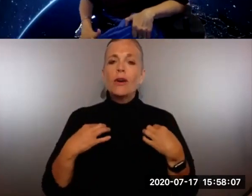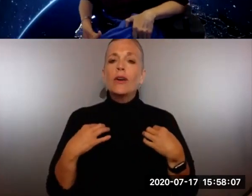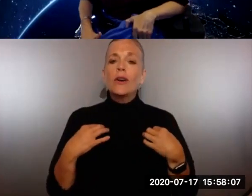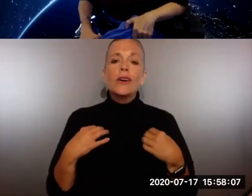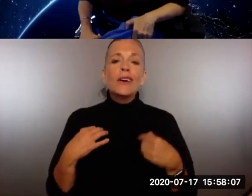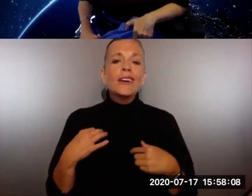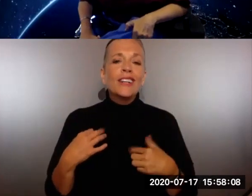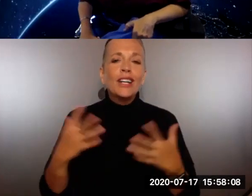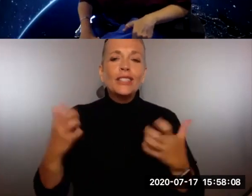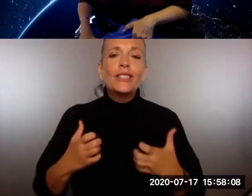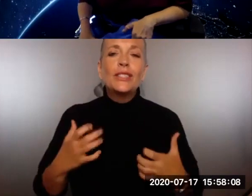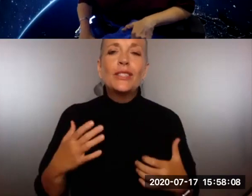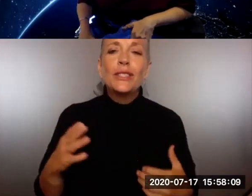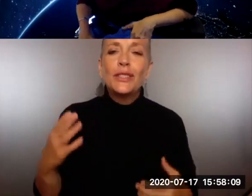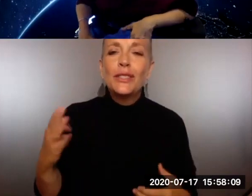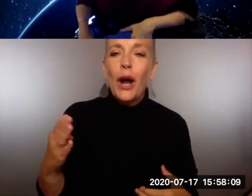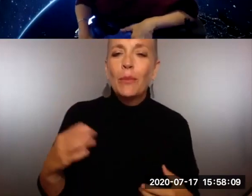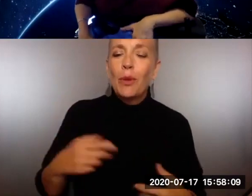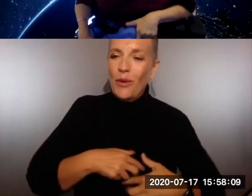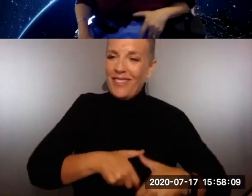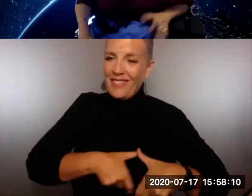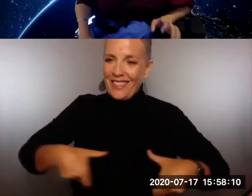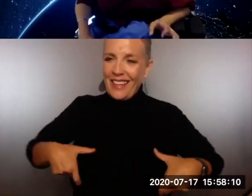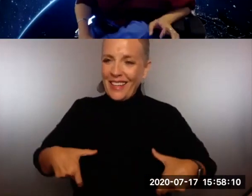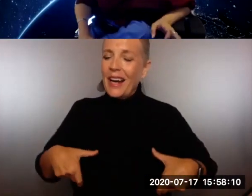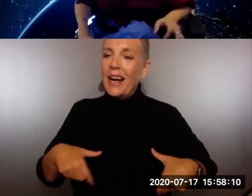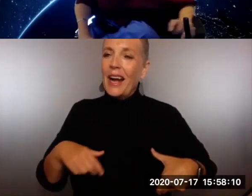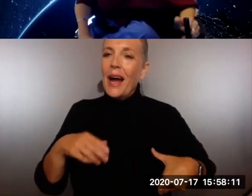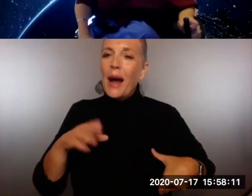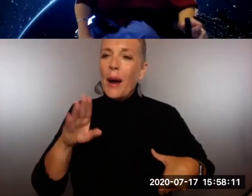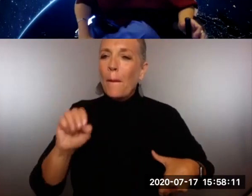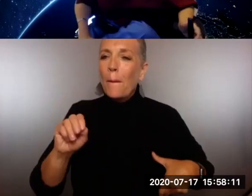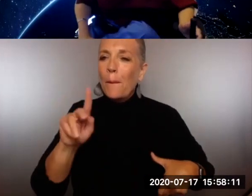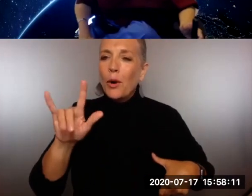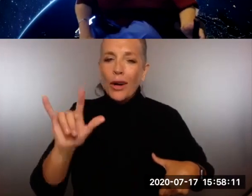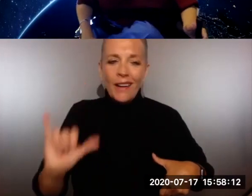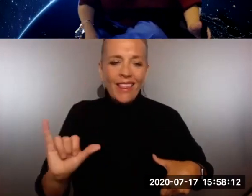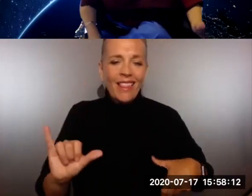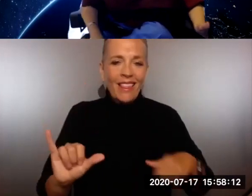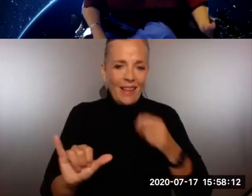I am sitting at my desk in front of my Mac laptop in my room at my home.